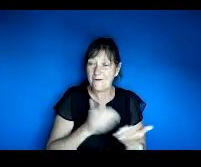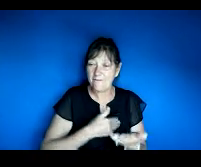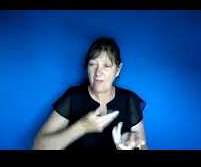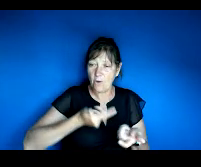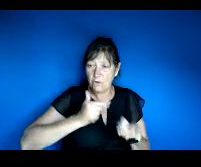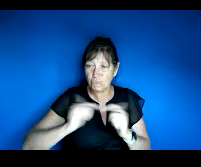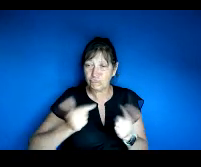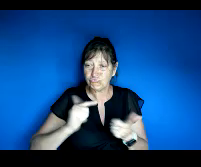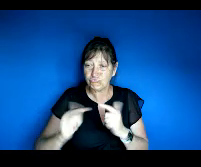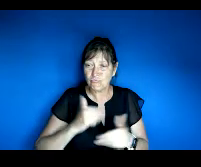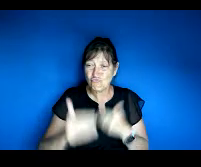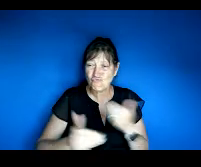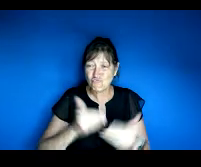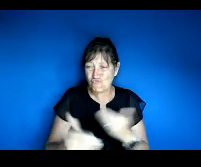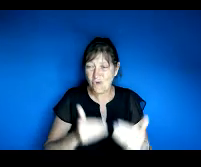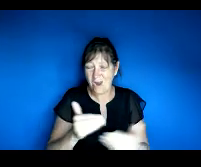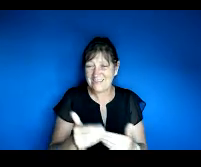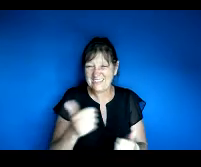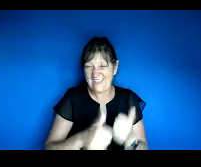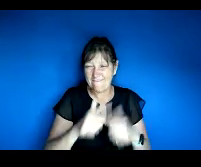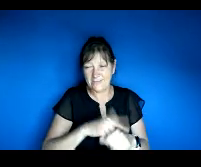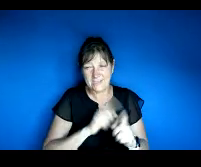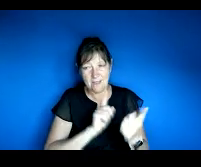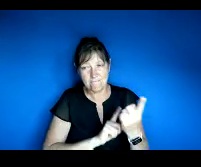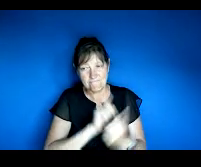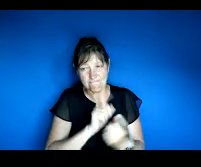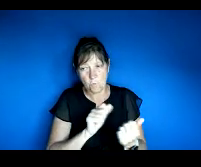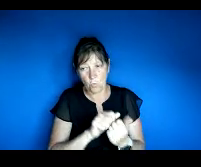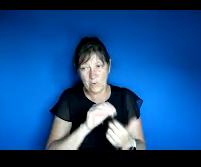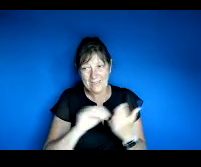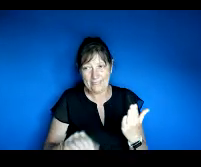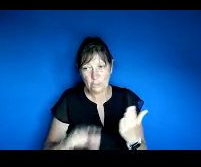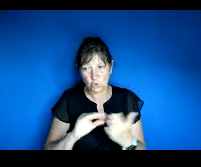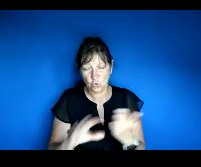that we go through each and every time. And so that's something that we take very seriously